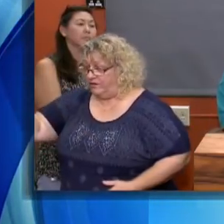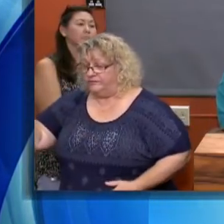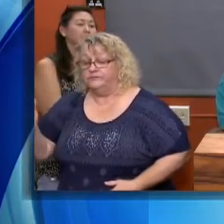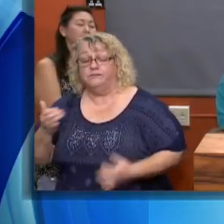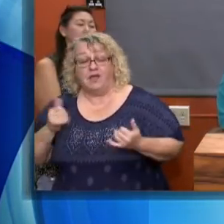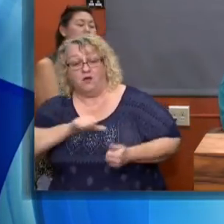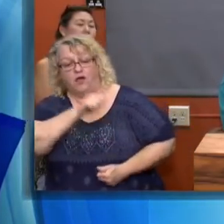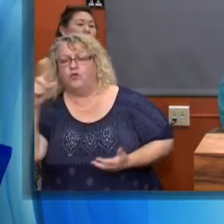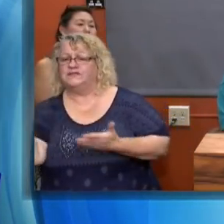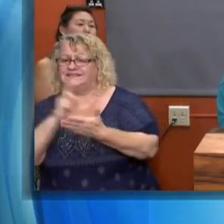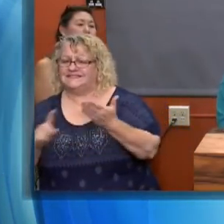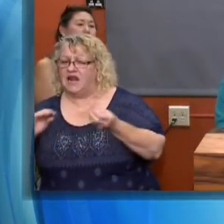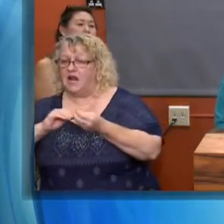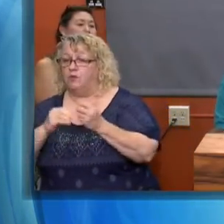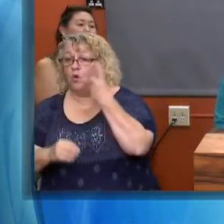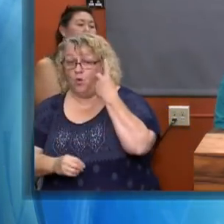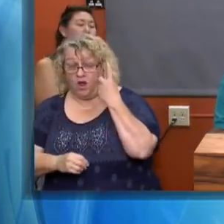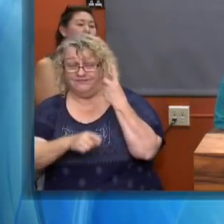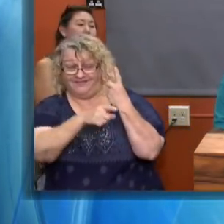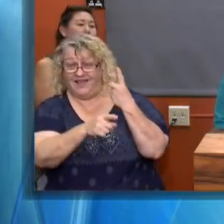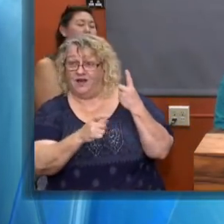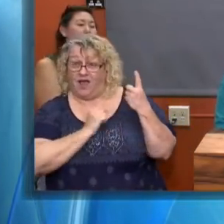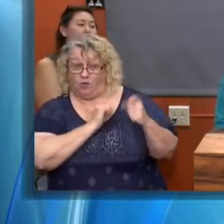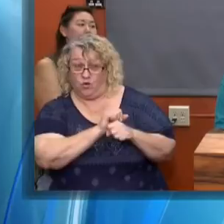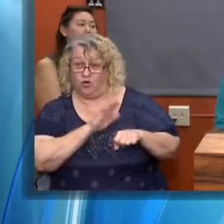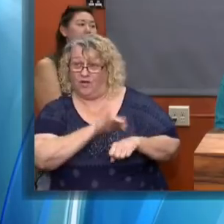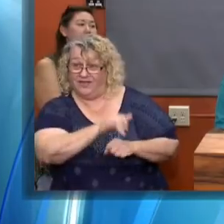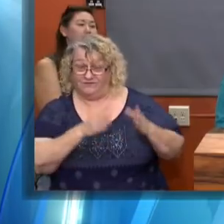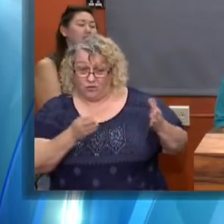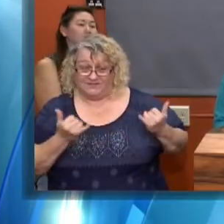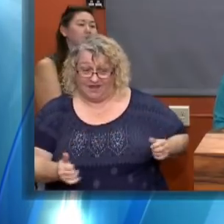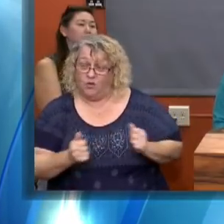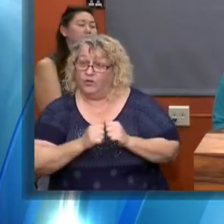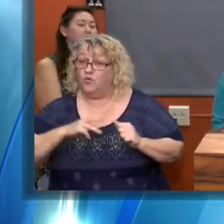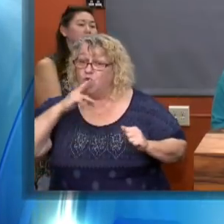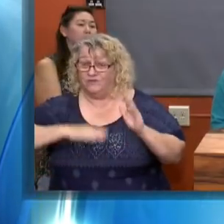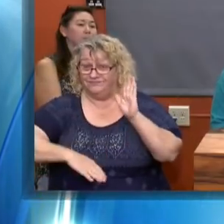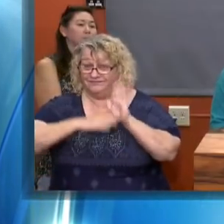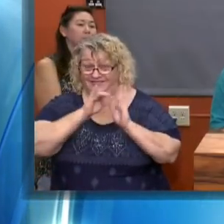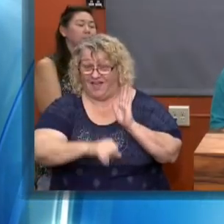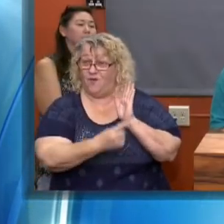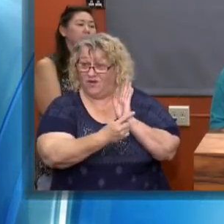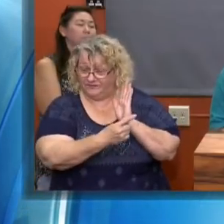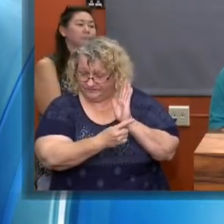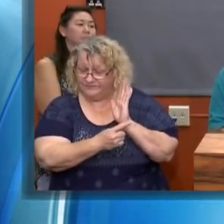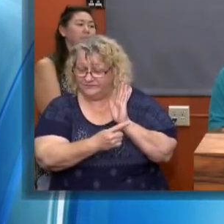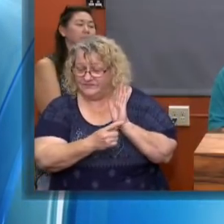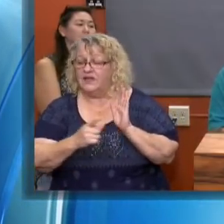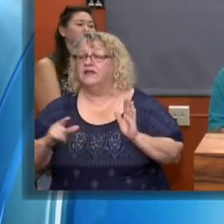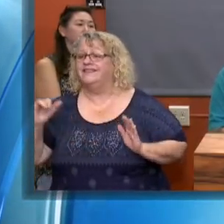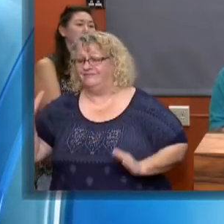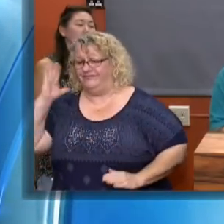YOU TO DO UPGRADE DOES THAT -- RIGHT NOW TO DO UPGRADE DOES THAT RESERVOIR. WE ARE IN DESIGN FOR RESERVOIR NUMBER 1.